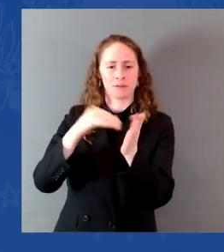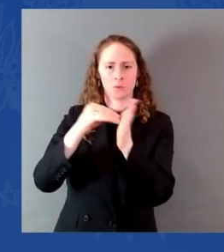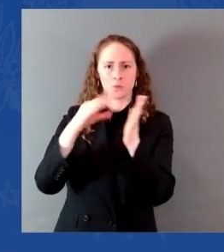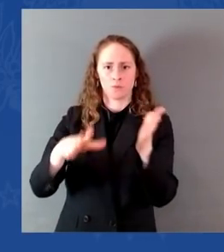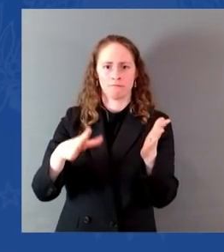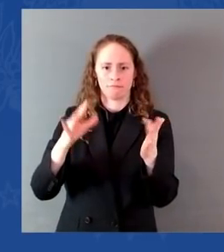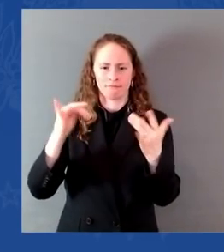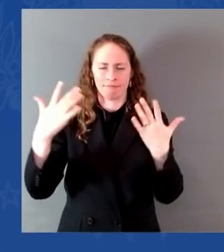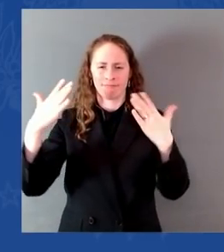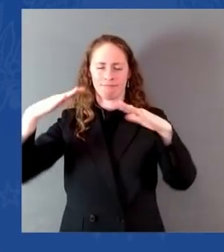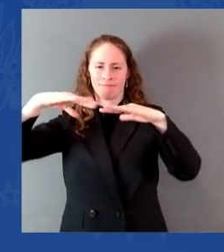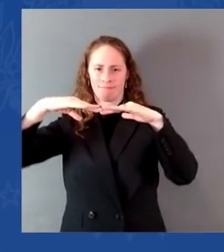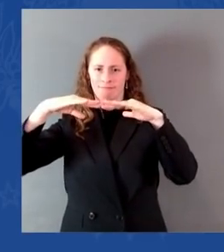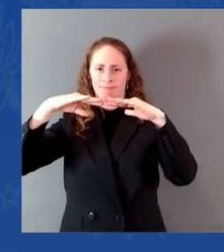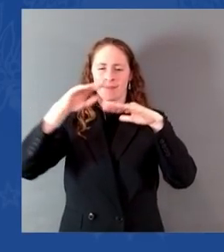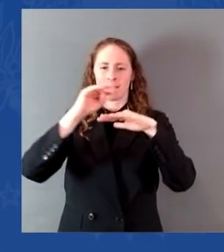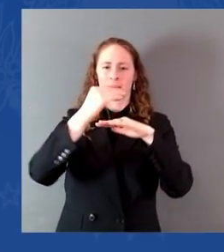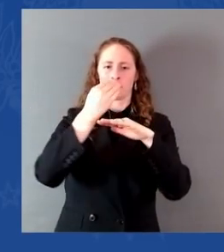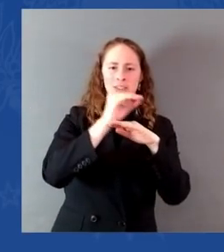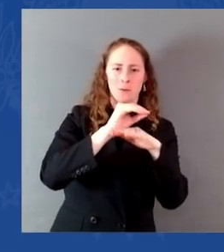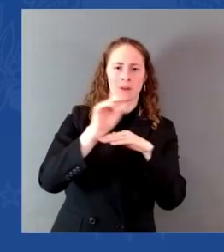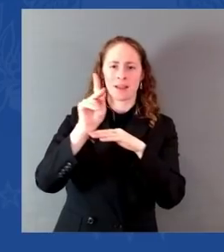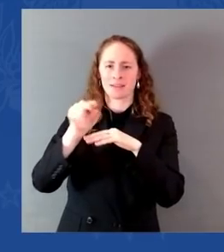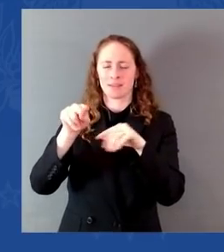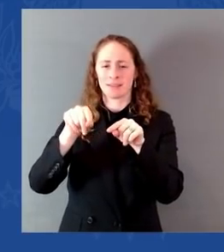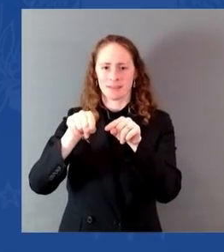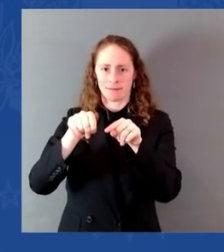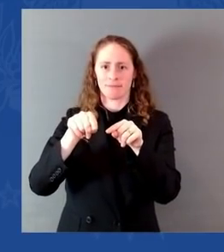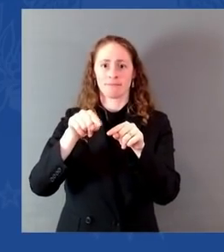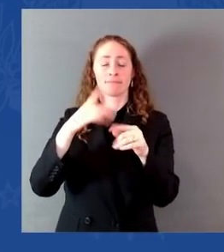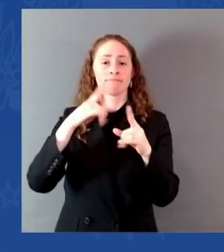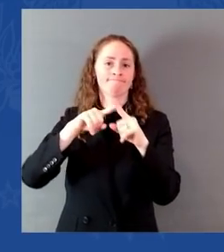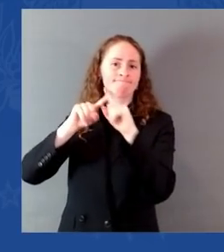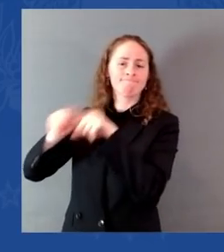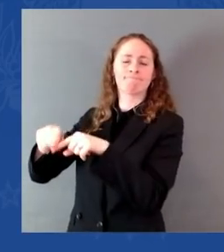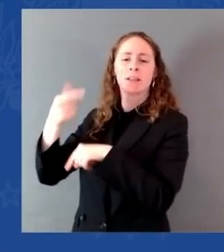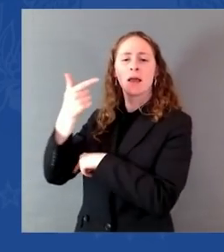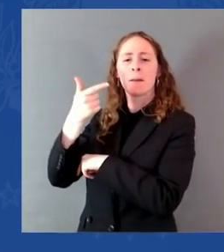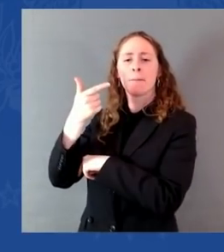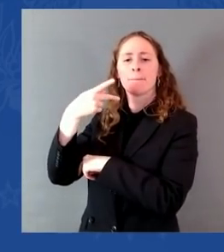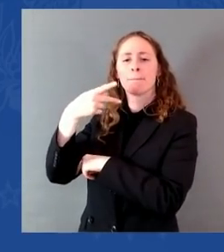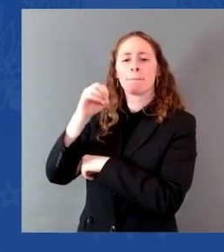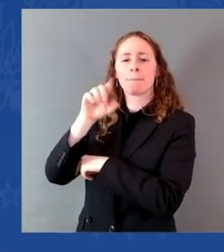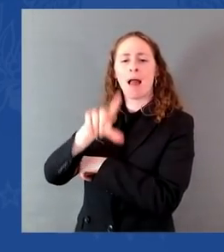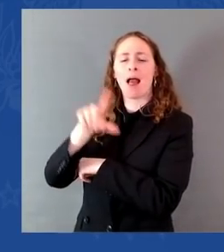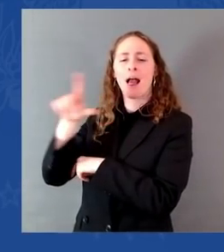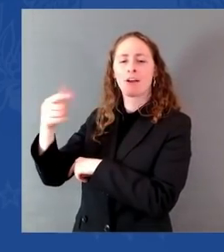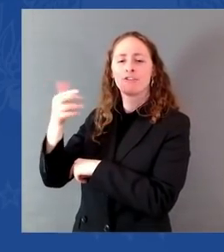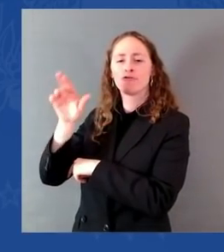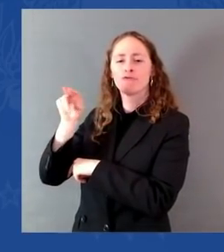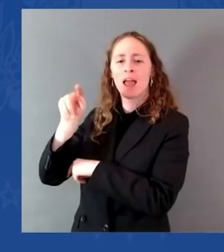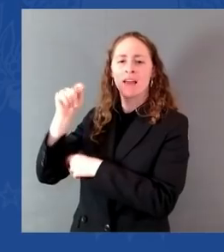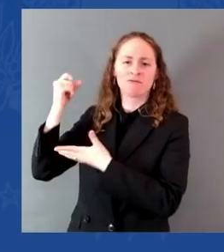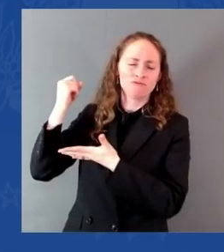Pell Grants to help cover the cost. This plan I have also is going to increase Pell Grants